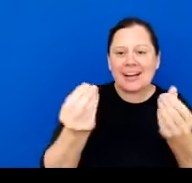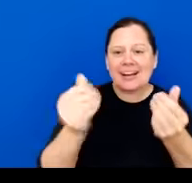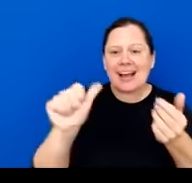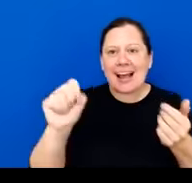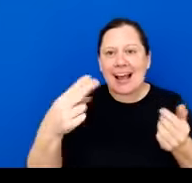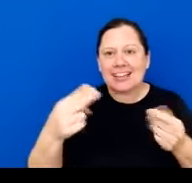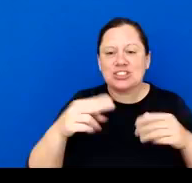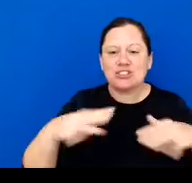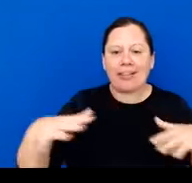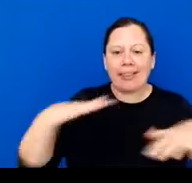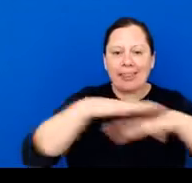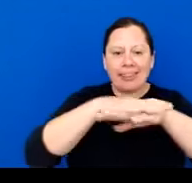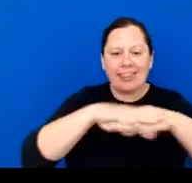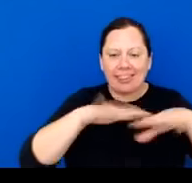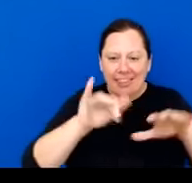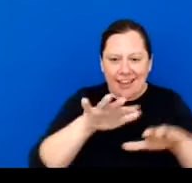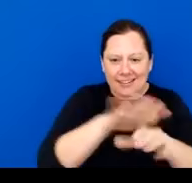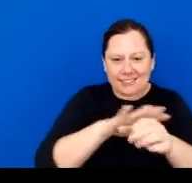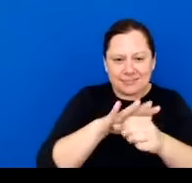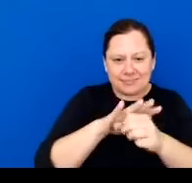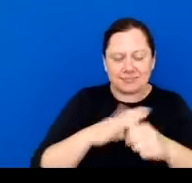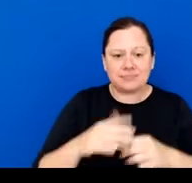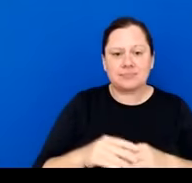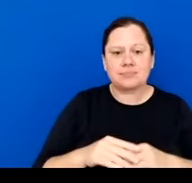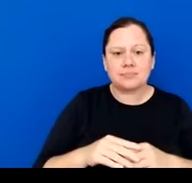actually point this out